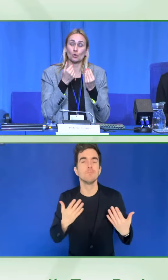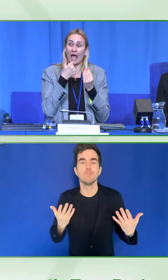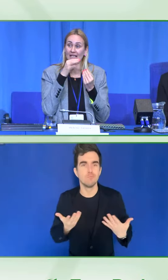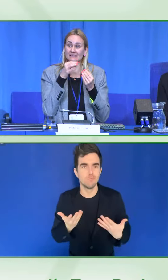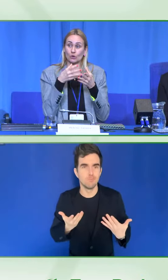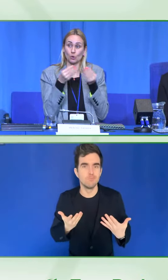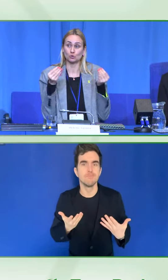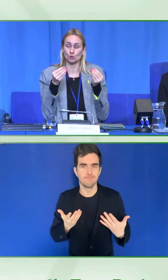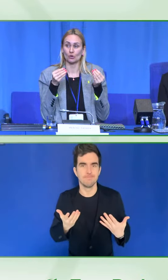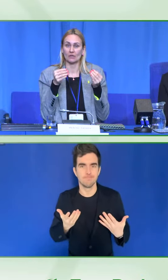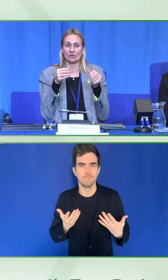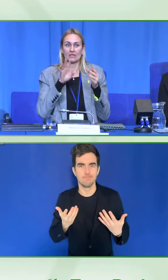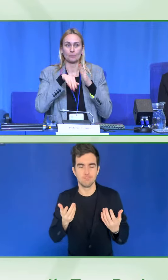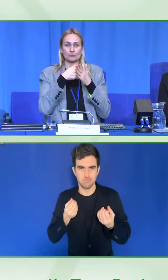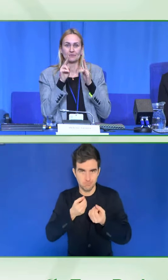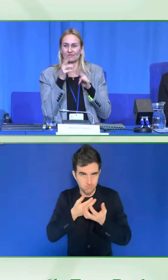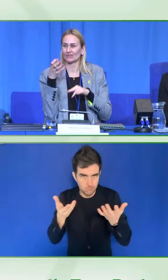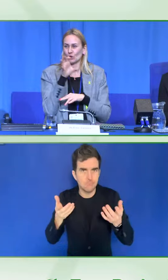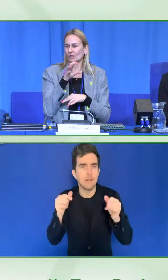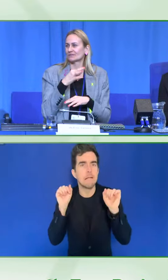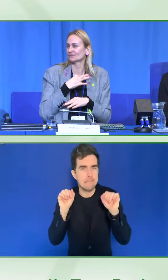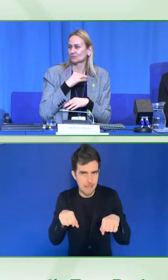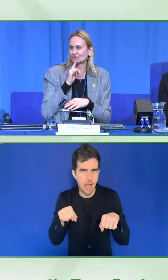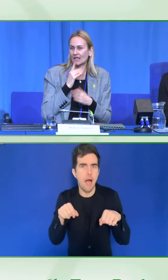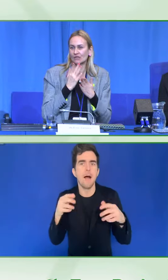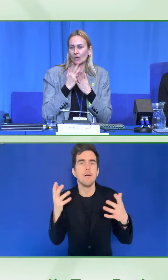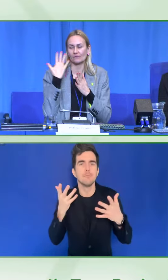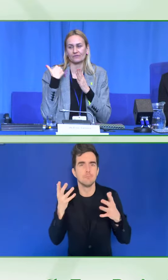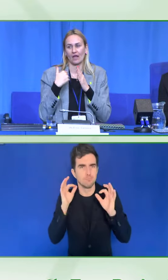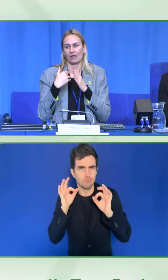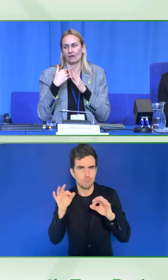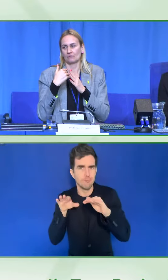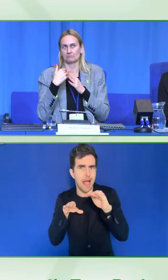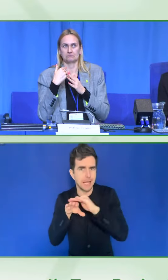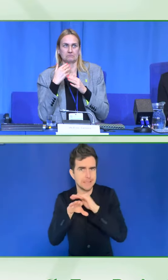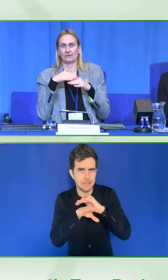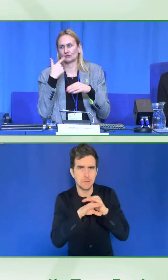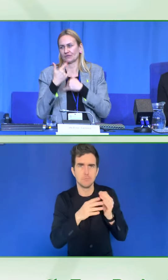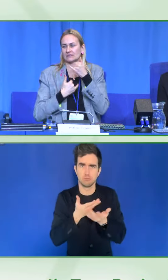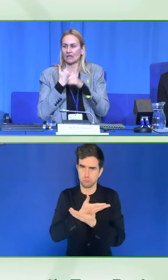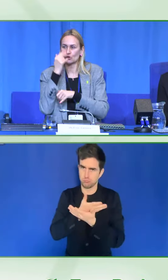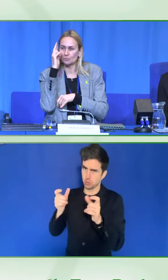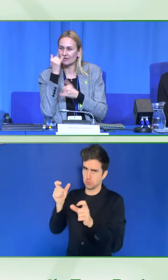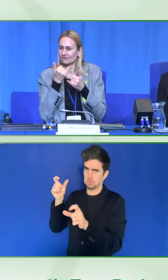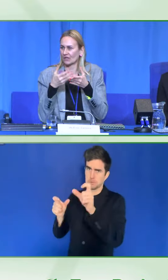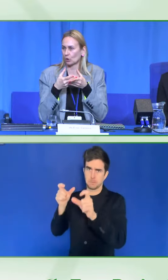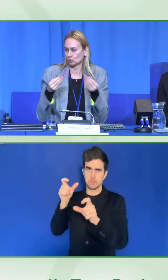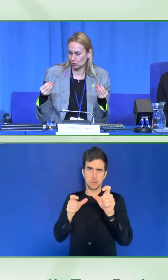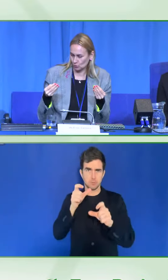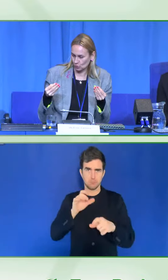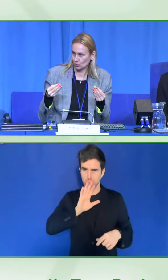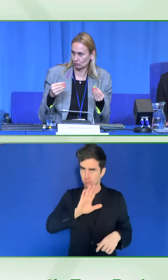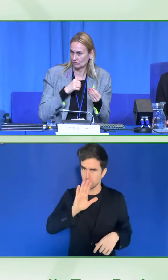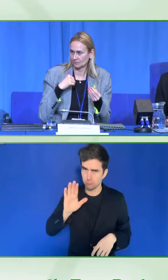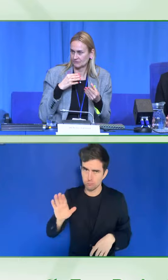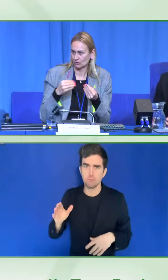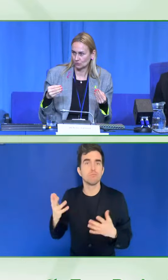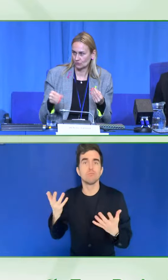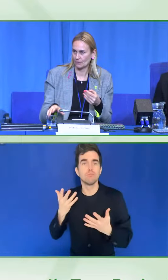I hope you understood the effectiveness of this software. So, this is the second solution.